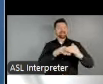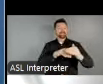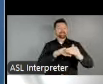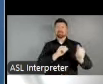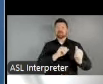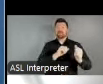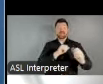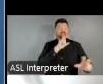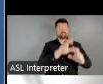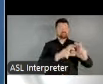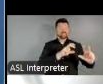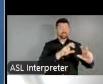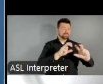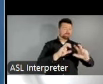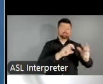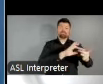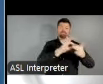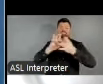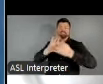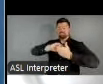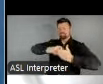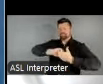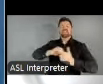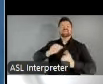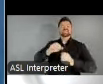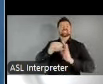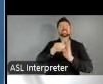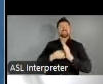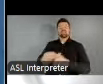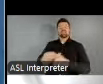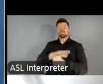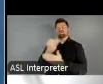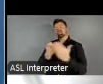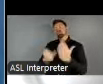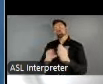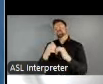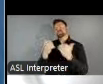partner with state and regional arts agencies to strengthen the arts and culture sector at